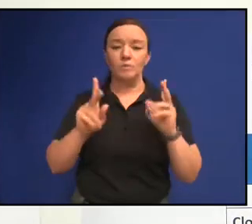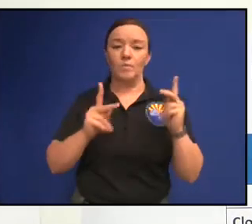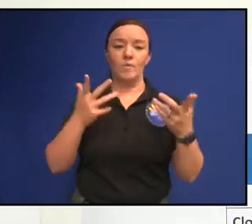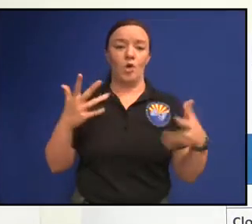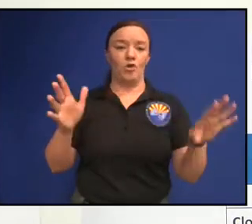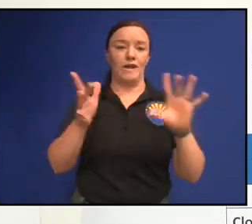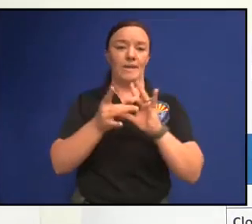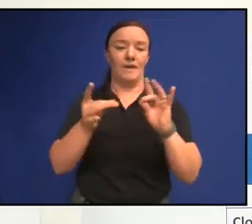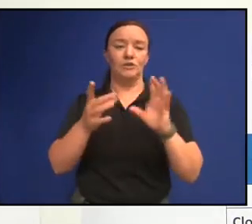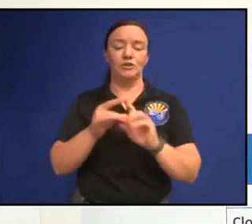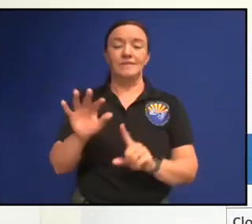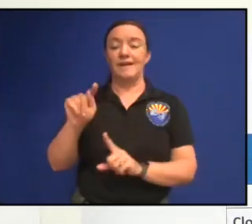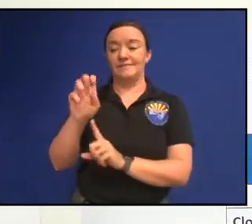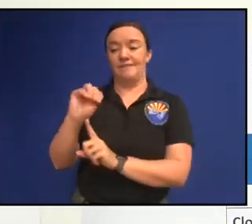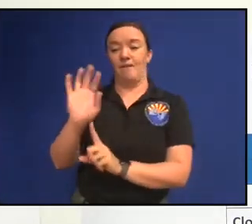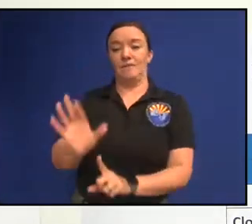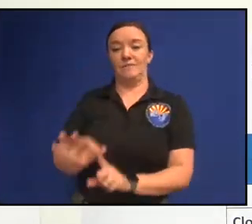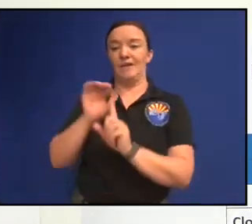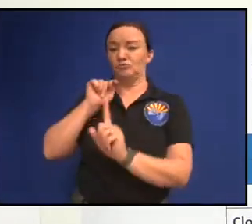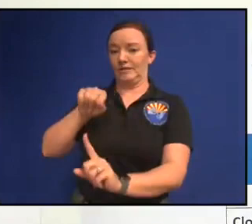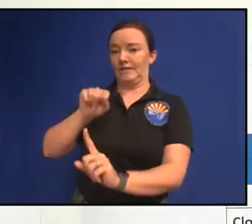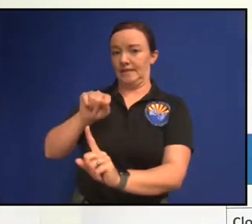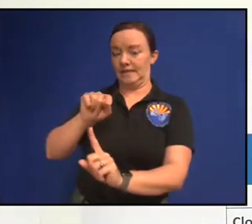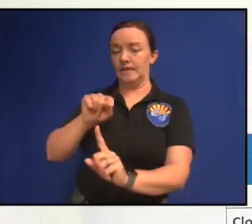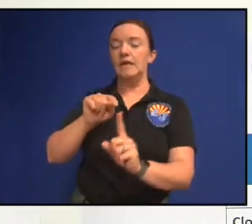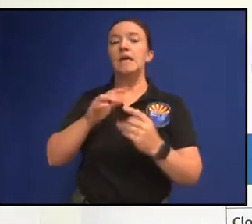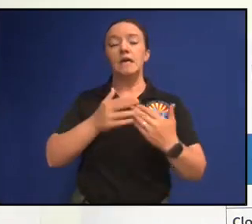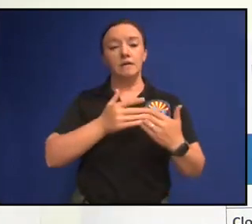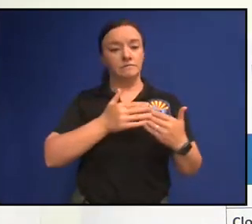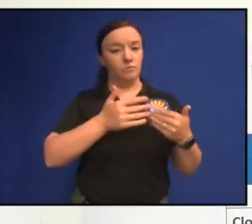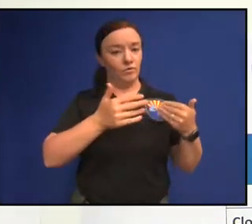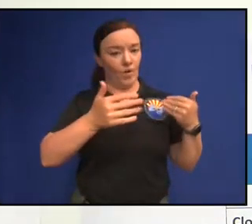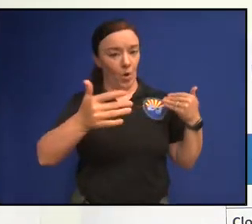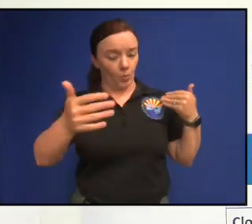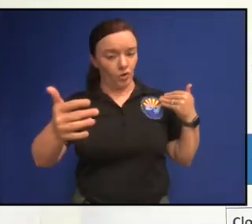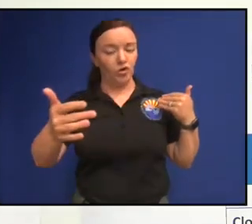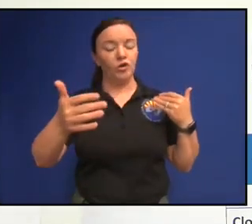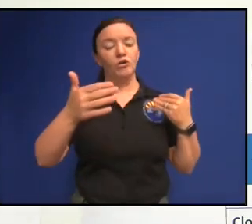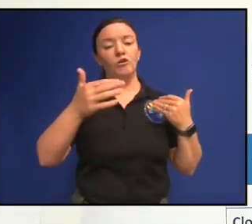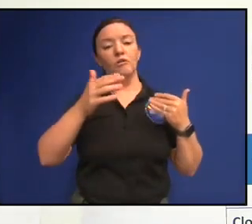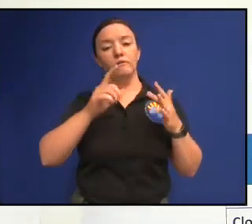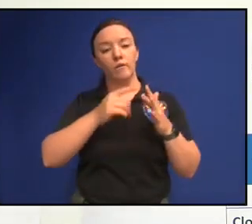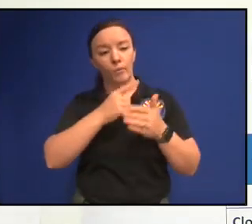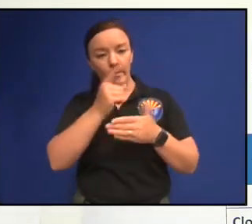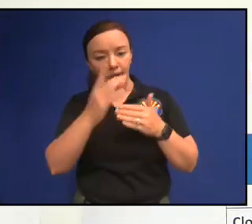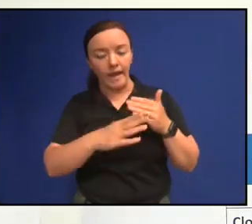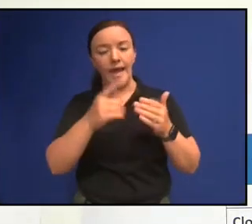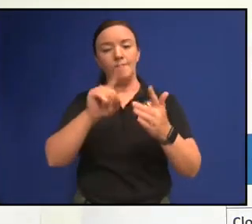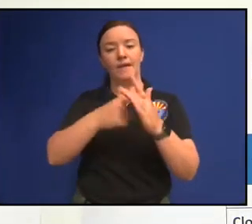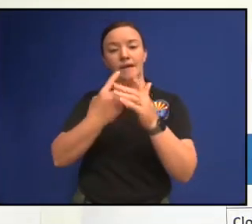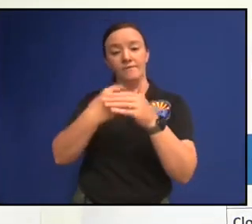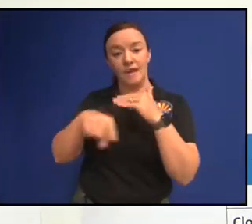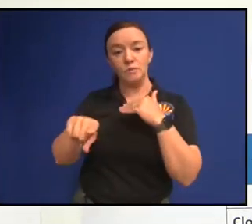AS WE MOVE FORWARD THROUGH TIME, INTO THE WEEKEND, EARLY NEXT WEEK, WE ARE BACK TO GETTING MORE AND MORE OF THOSE RED BLOCKS.